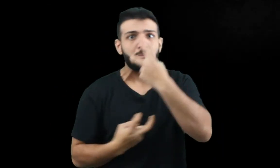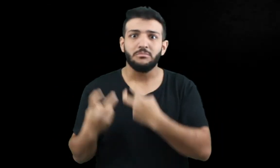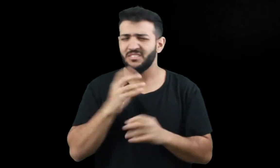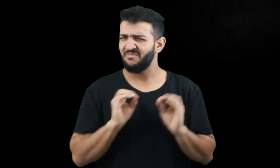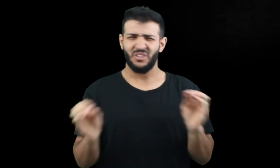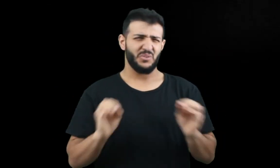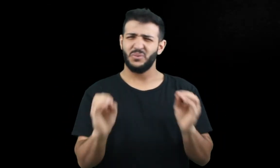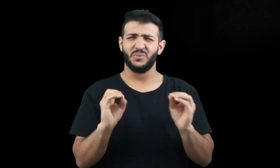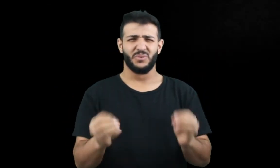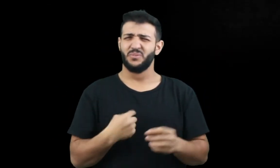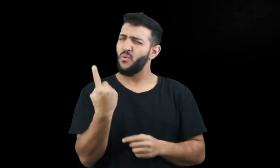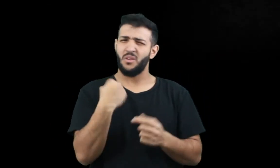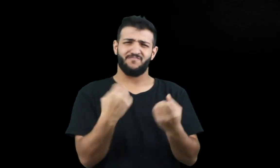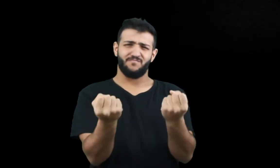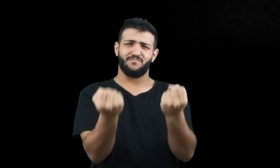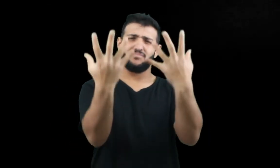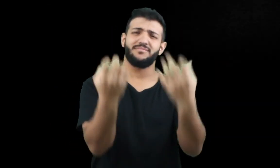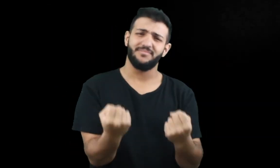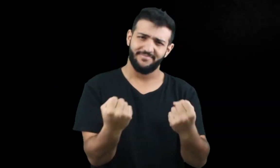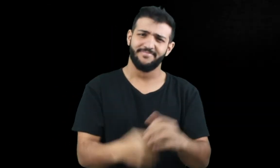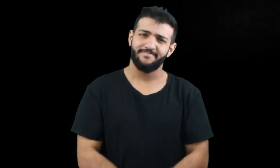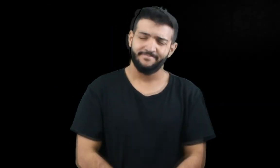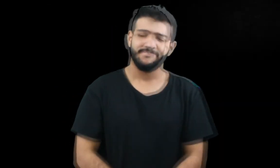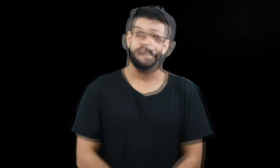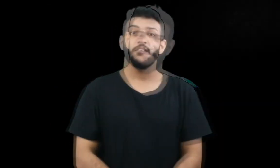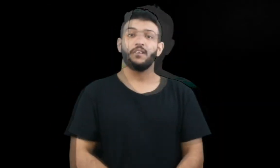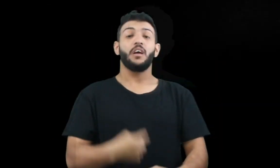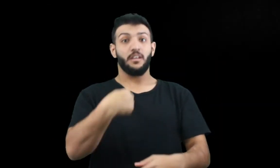Impossible to speech read people talking. My natural language is sign language.